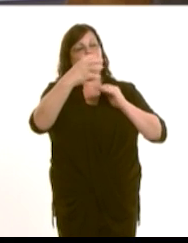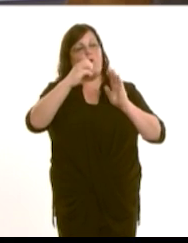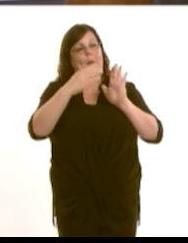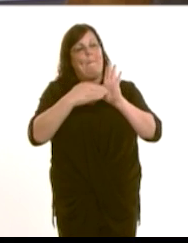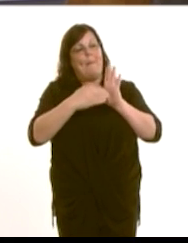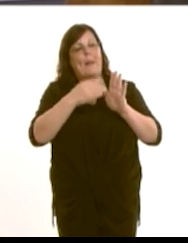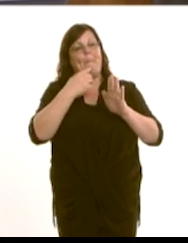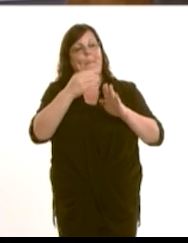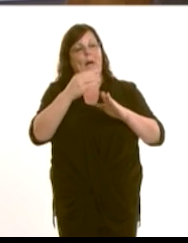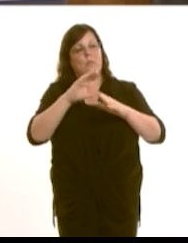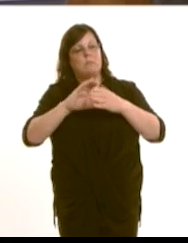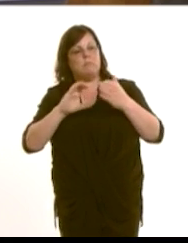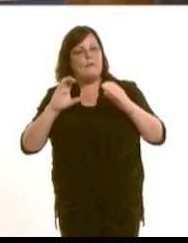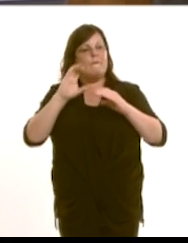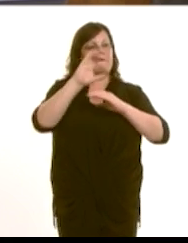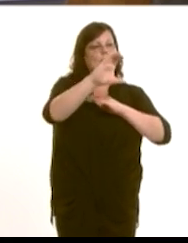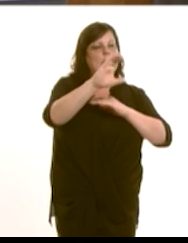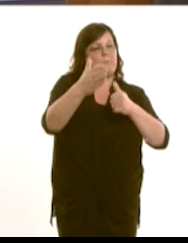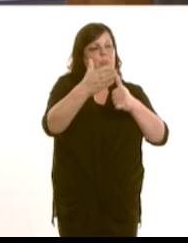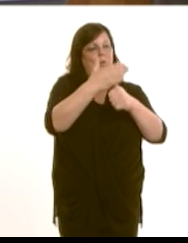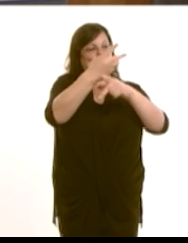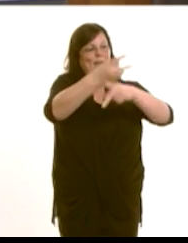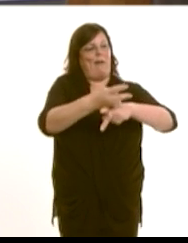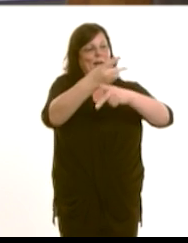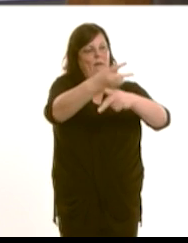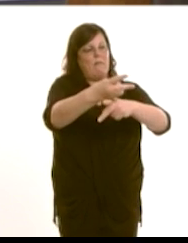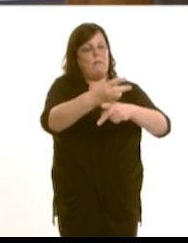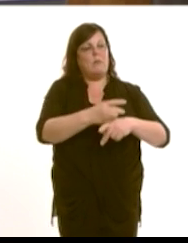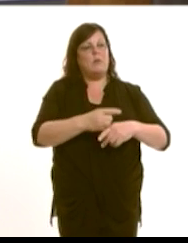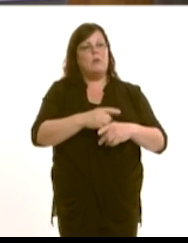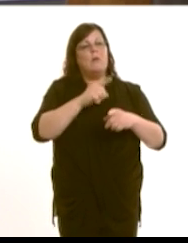care and £4.5 million of that funding was targeted at workforce diversification, including